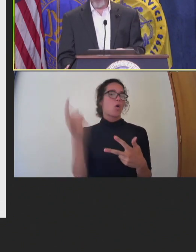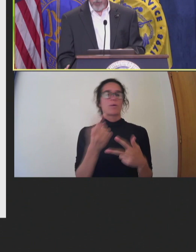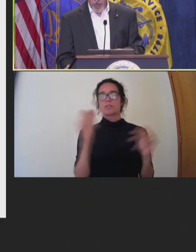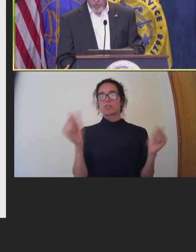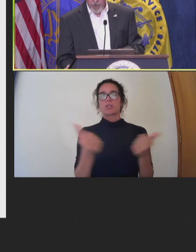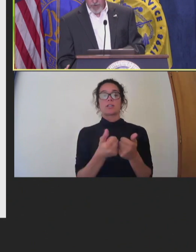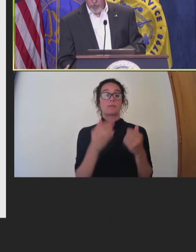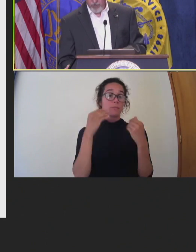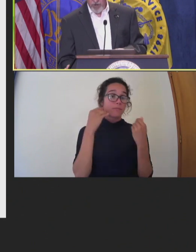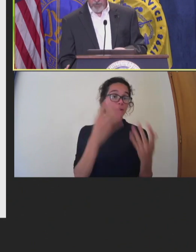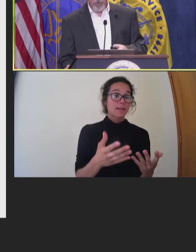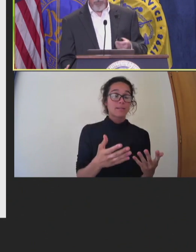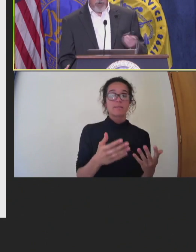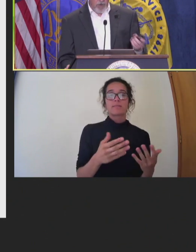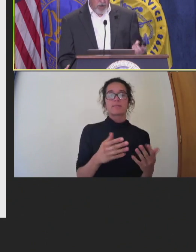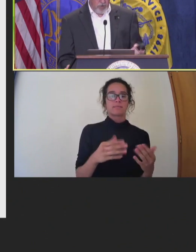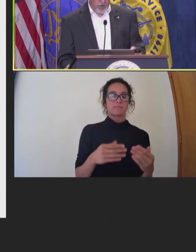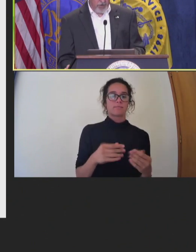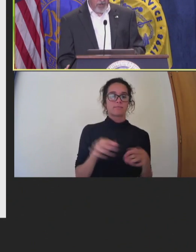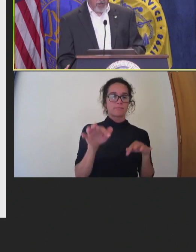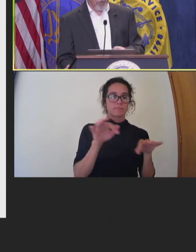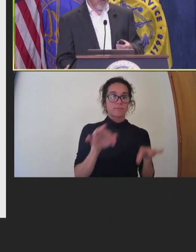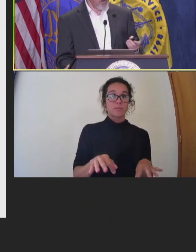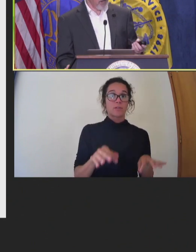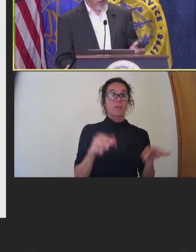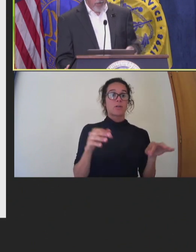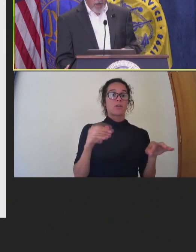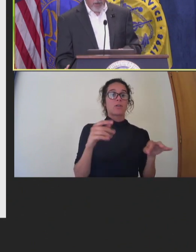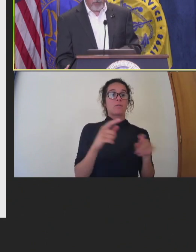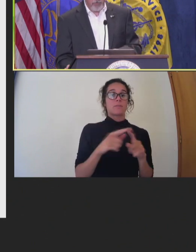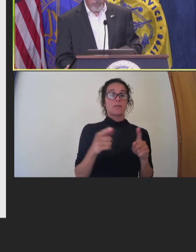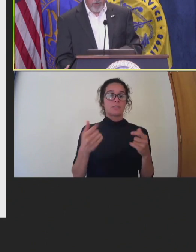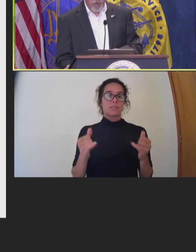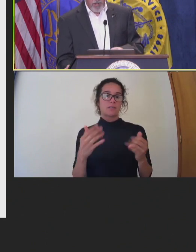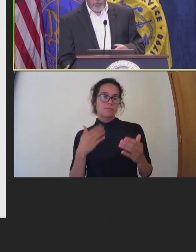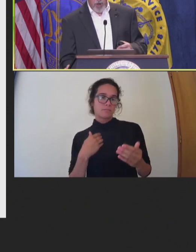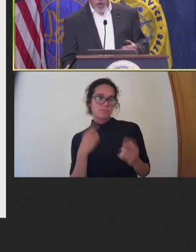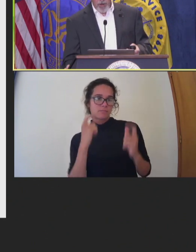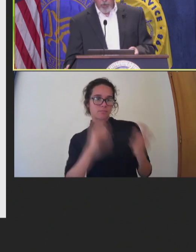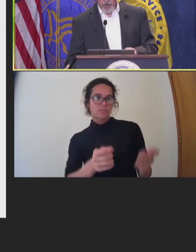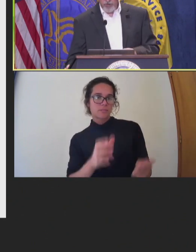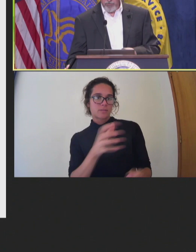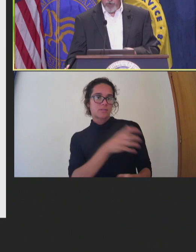without being perceived as fearmongering can be a delicate balance. And while outbreaks are far